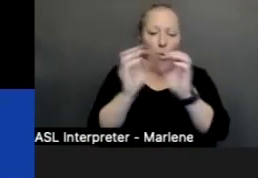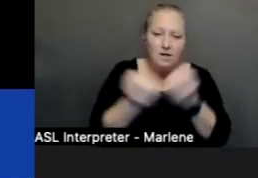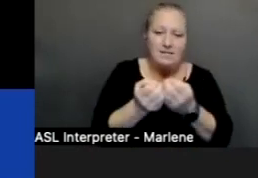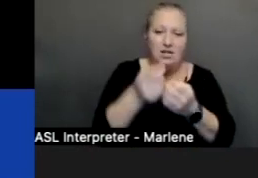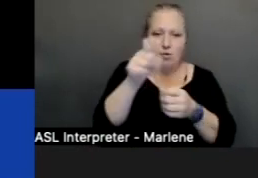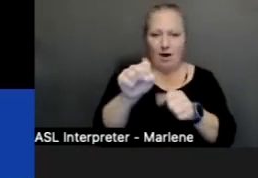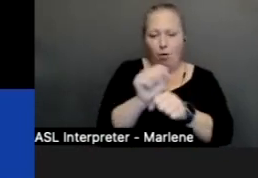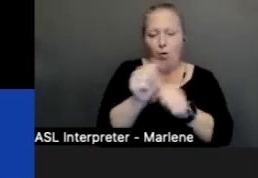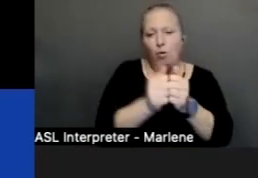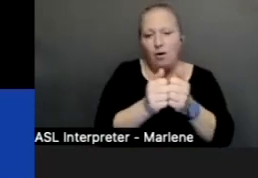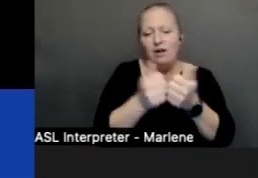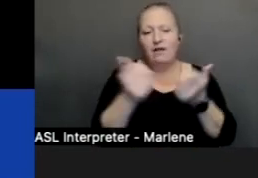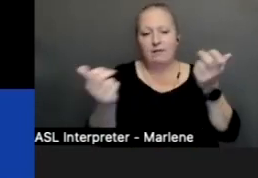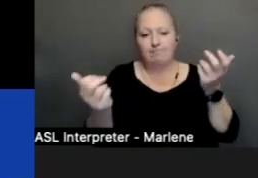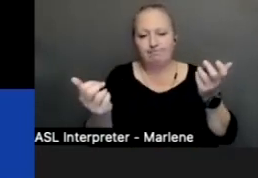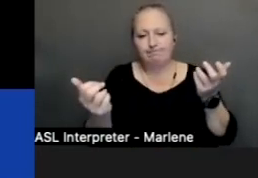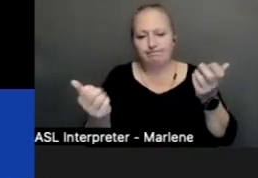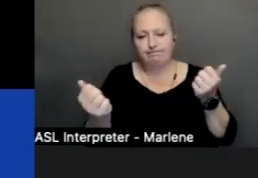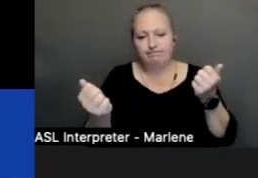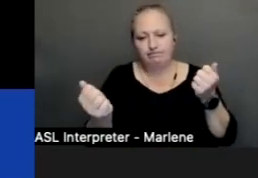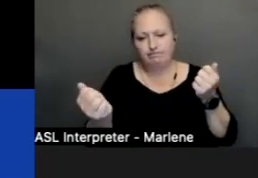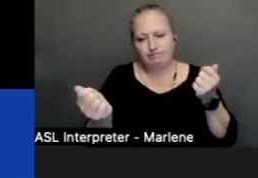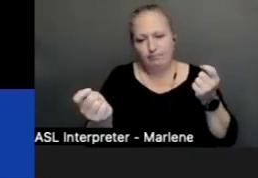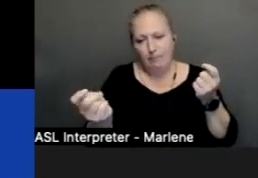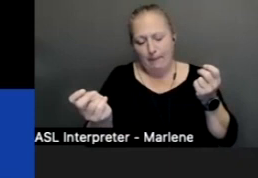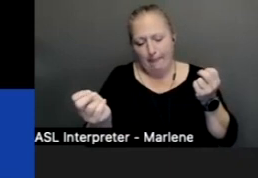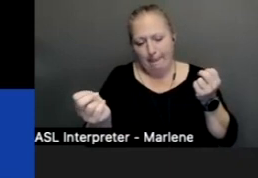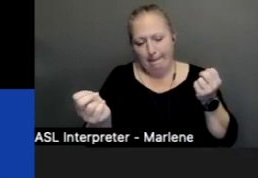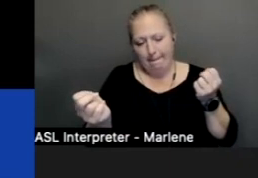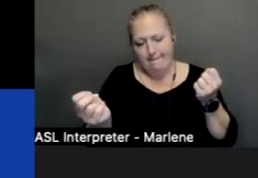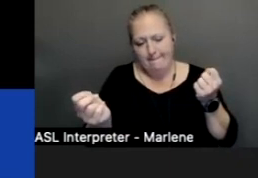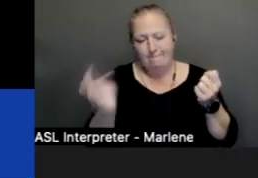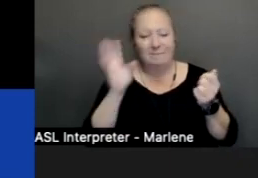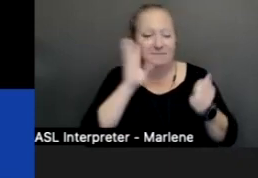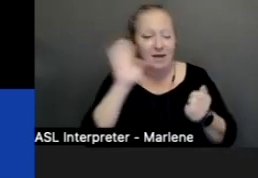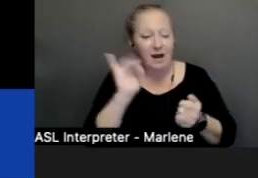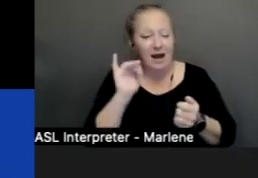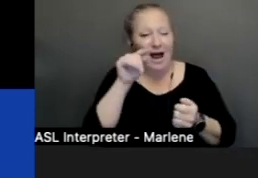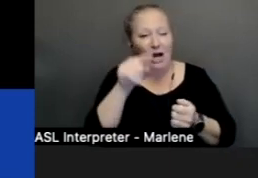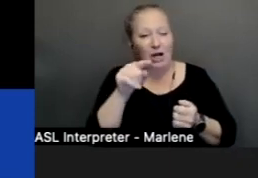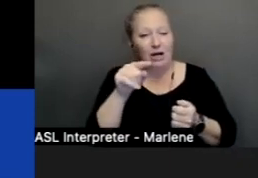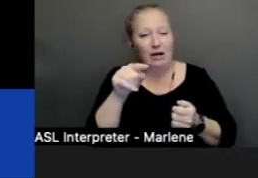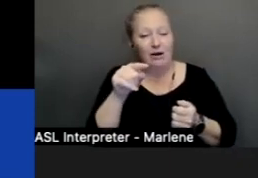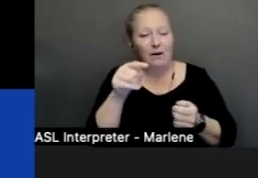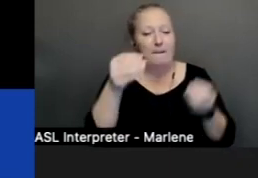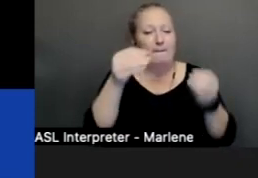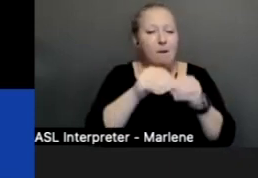you can work with. Are are you leaning it sounds like you're leaning so much more on people who are